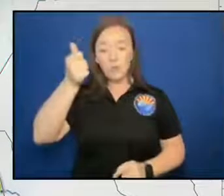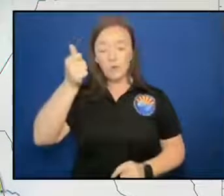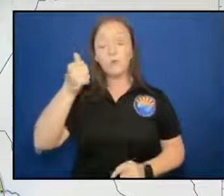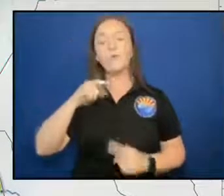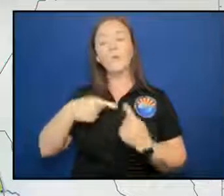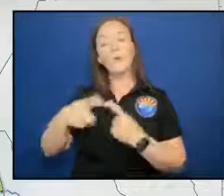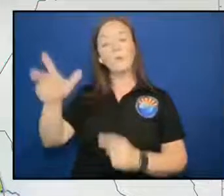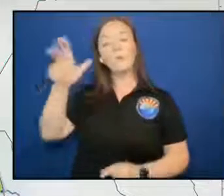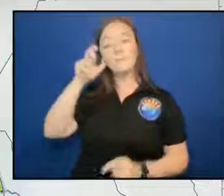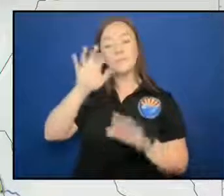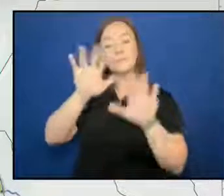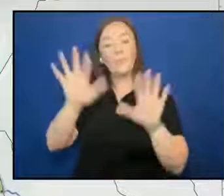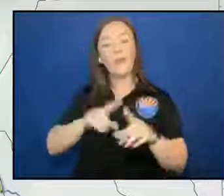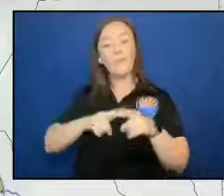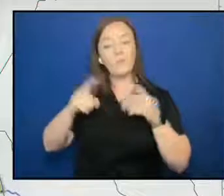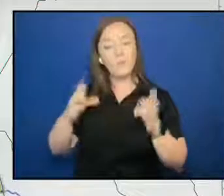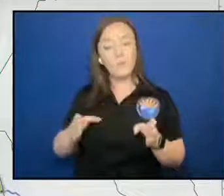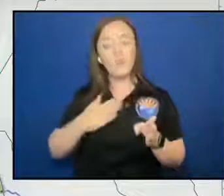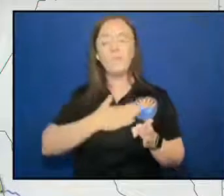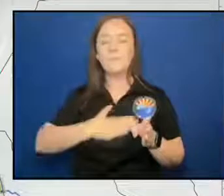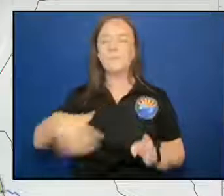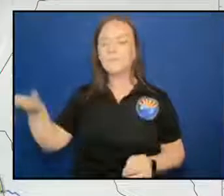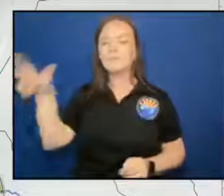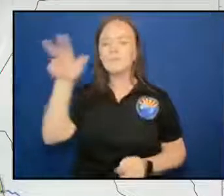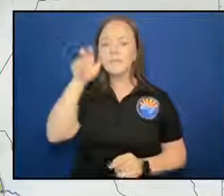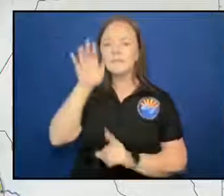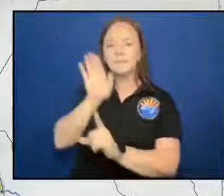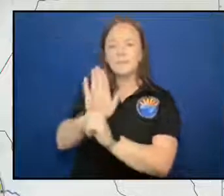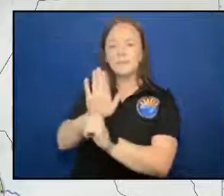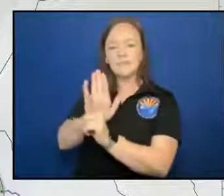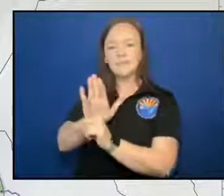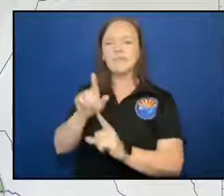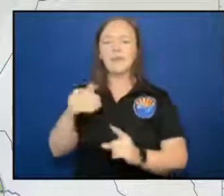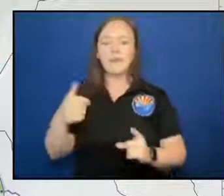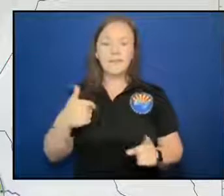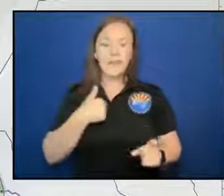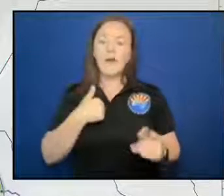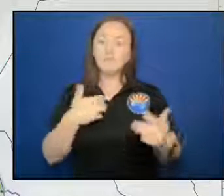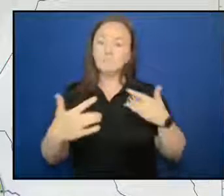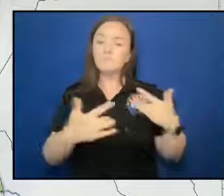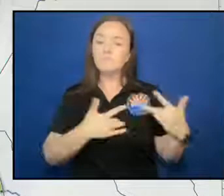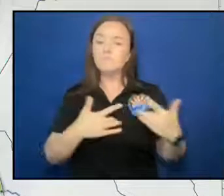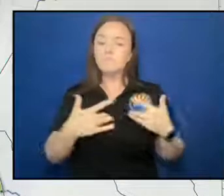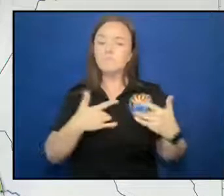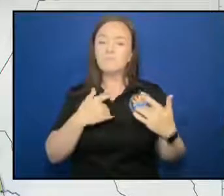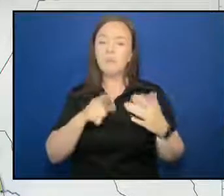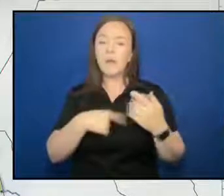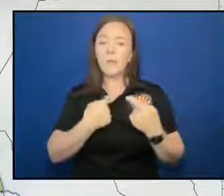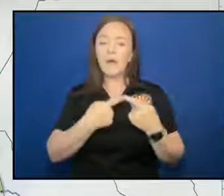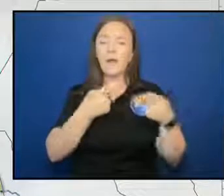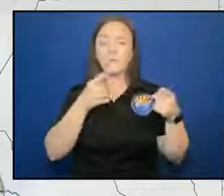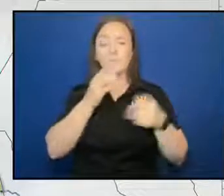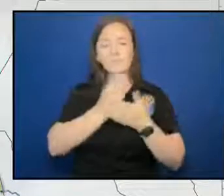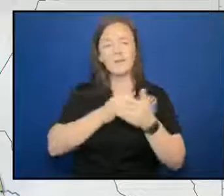SOUTHWEST INCIDENT MANAGEMENT TEAM 1 INCIDENT COMMANDER CARL SCHWOPE. GOOD EVENING, CARL SCHWOPE IC HERE ON